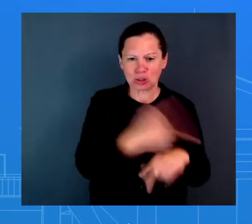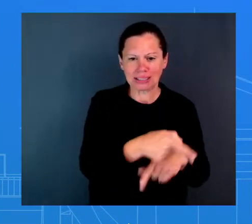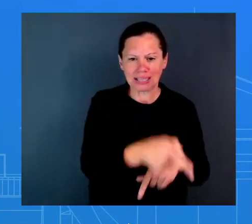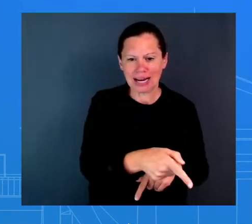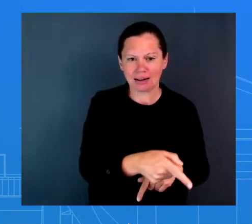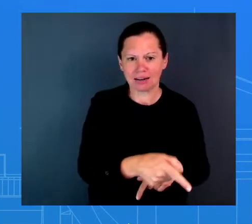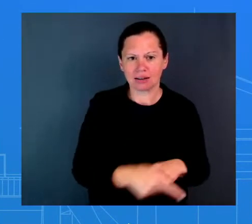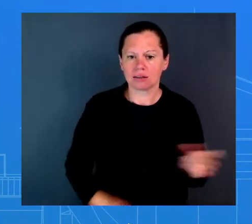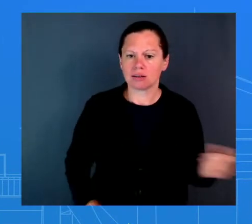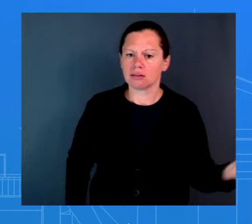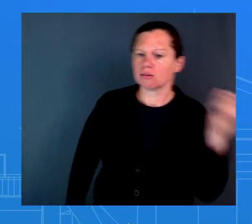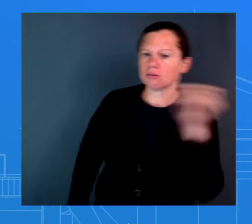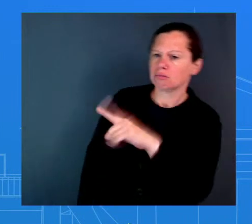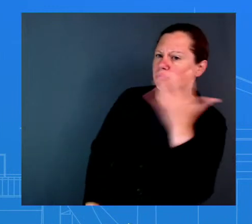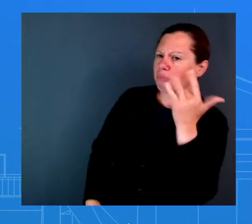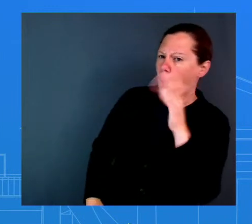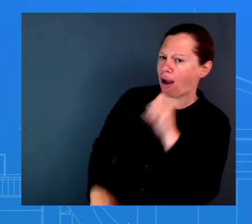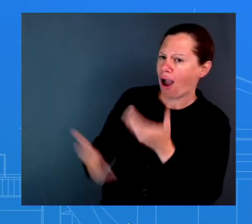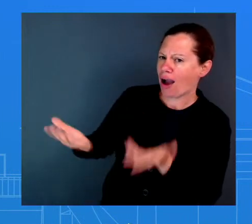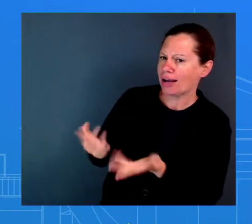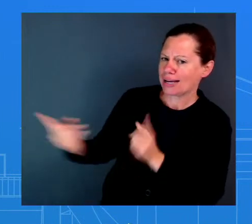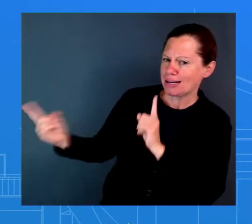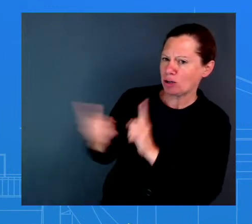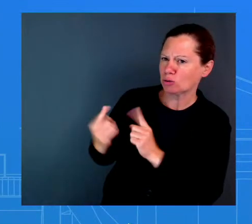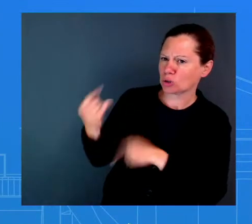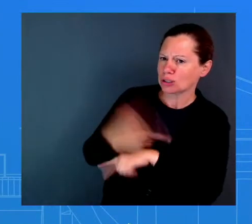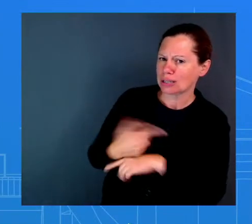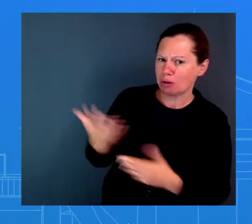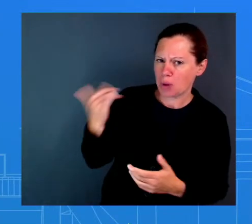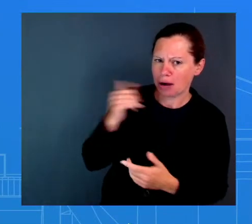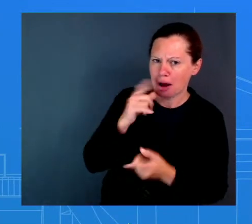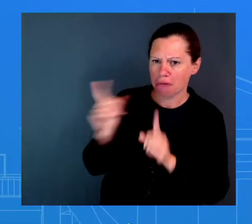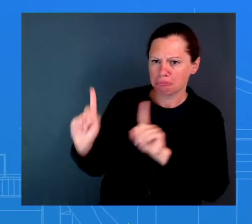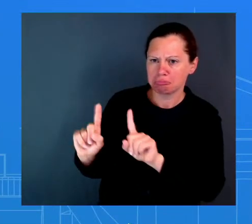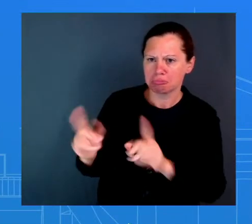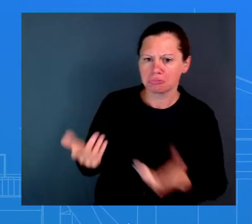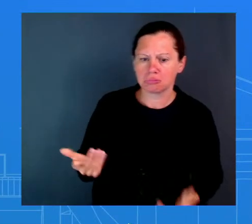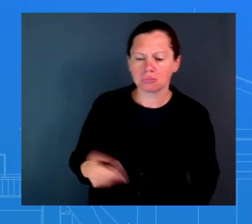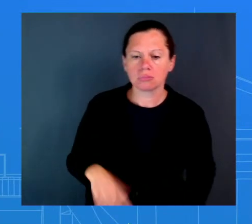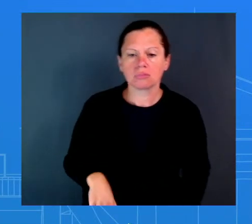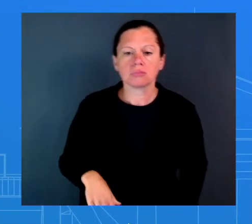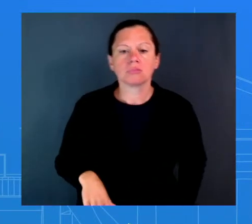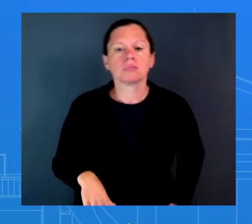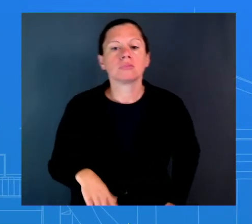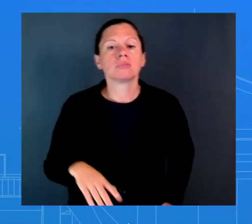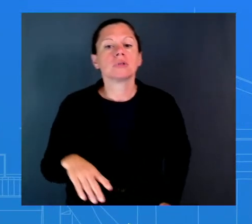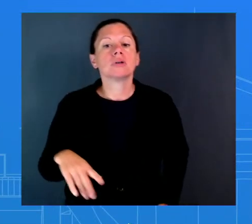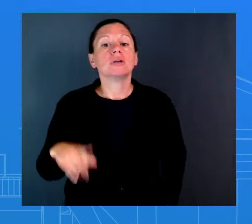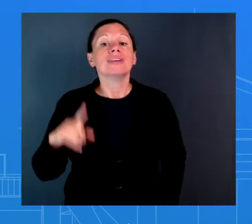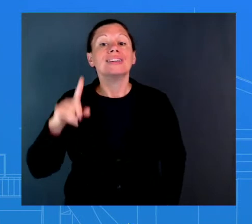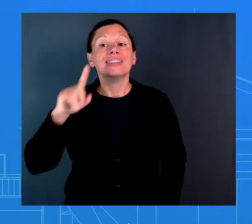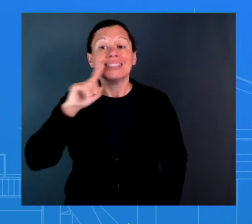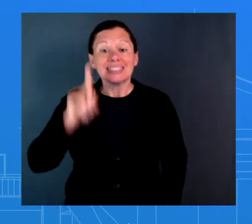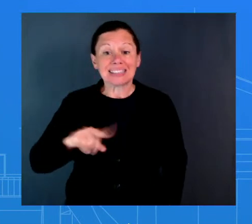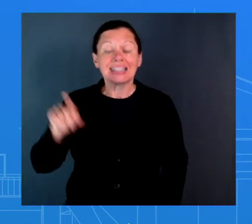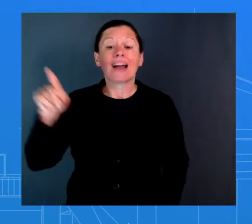Mr. Sullivan: So, President Zelenskyy came in from New York. He's going off to other destinations tonight. He has a limited number of hours here.